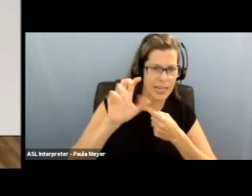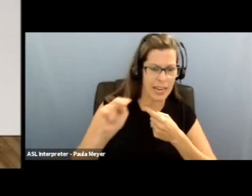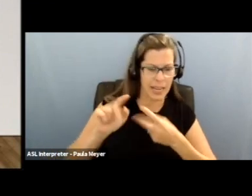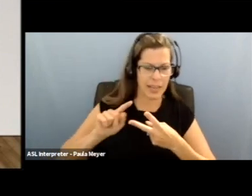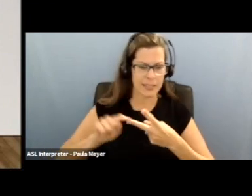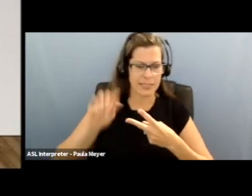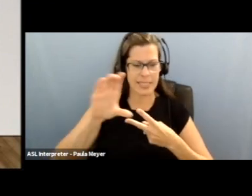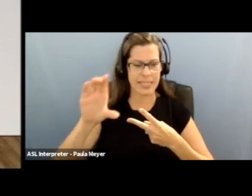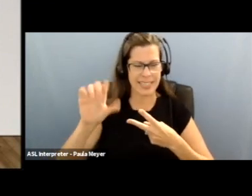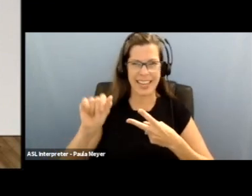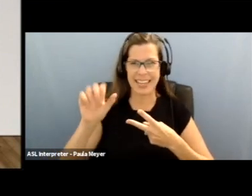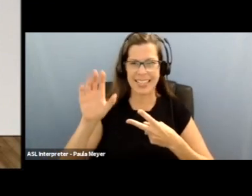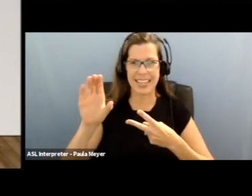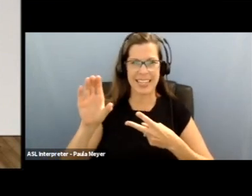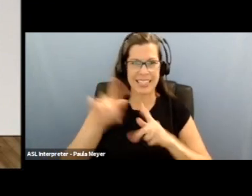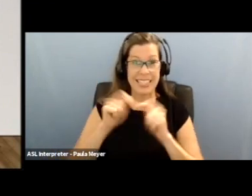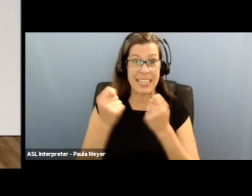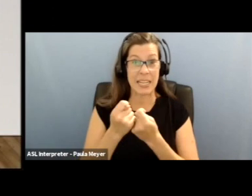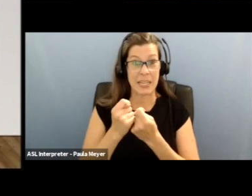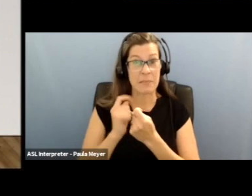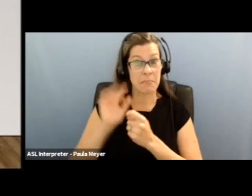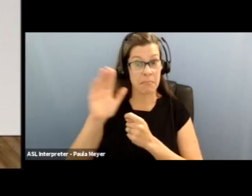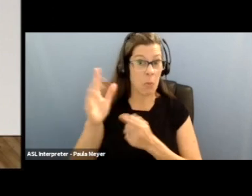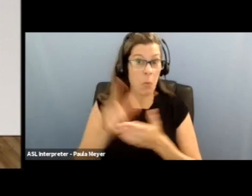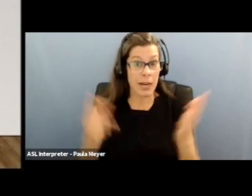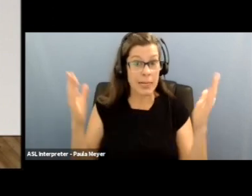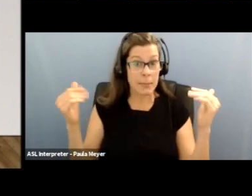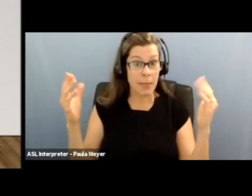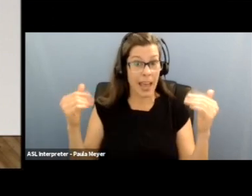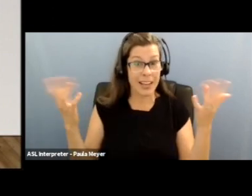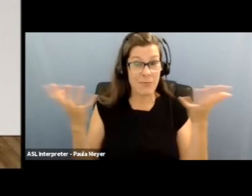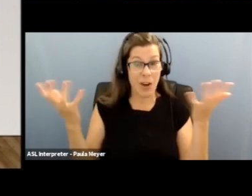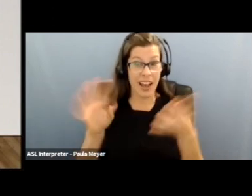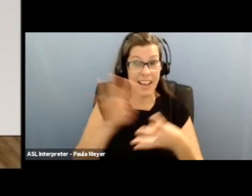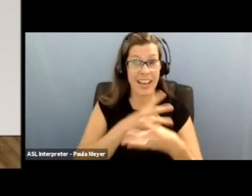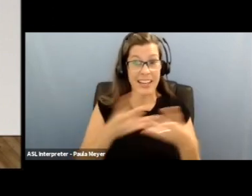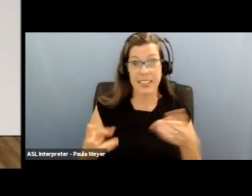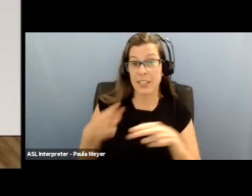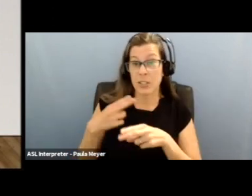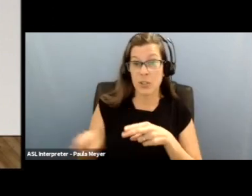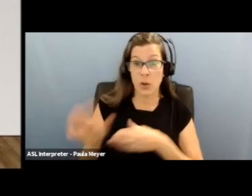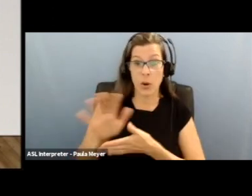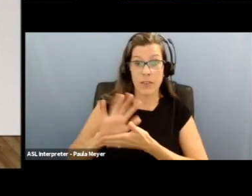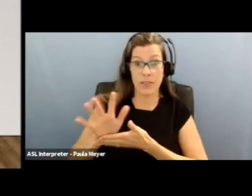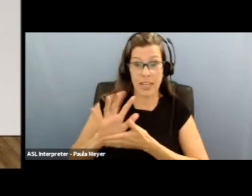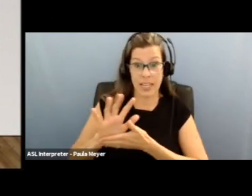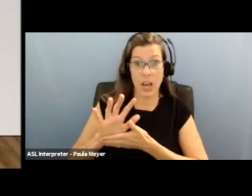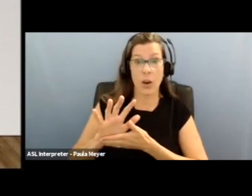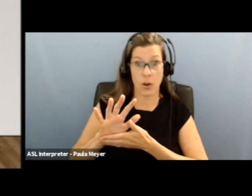To set up your expectations for today, the webinar will flow like this. We will play a short video tutorial recorded by one of our panelists.